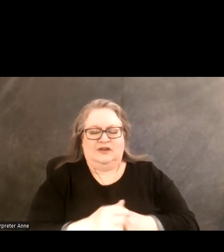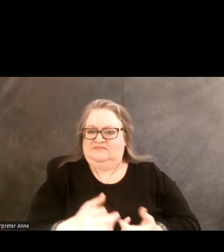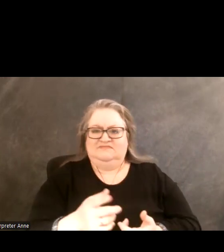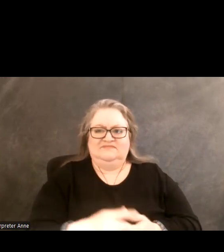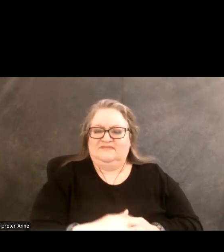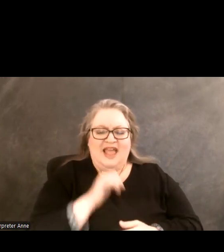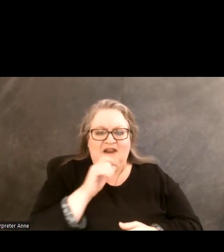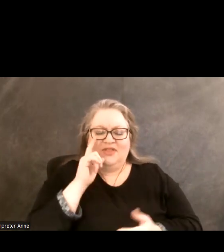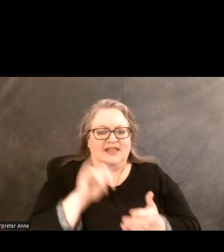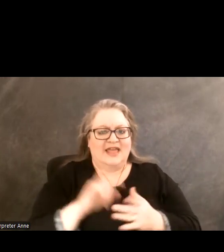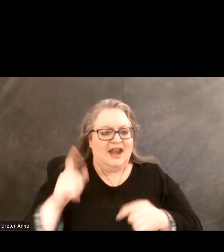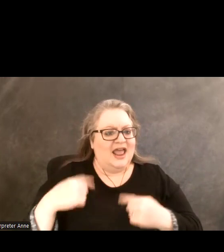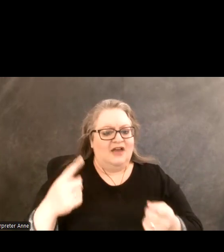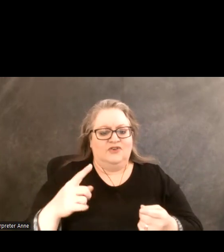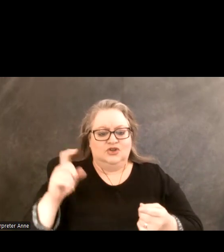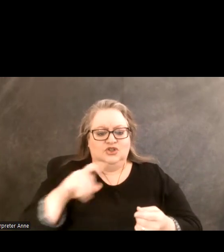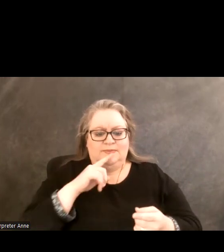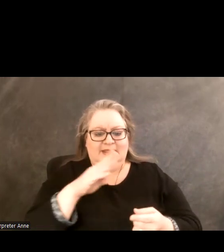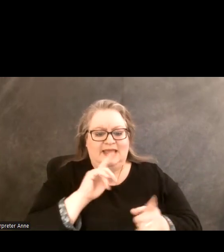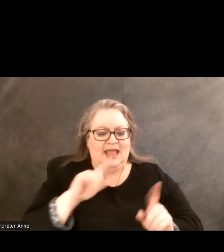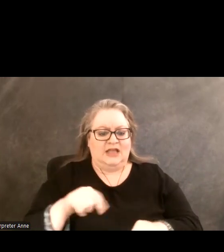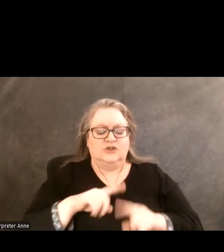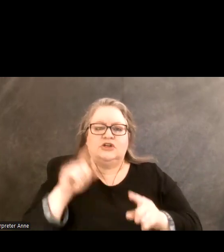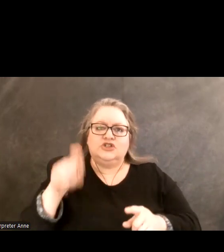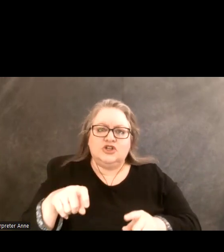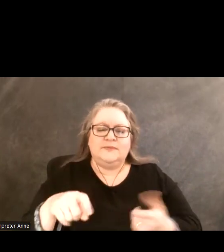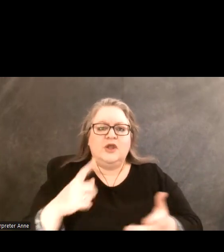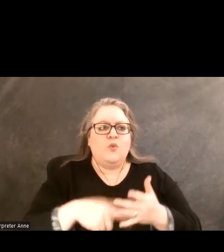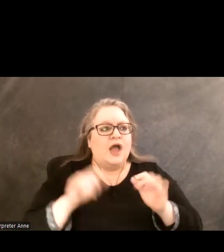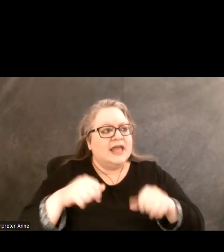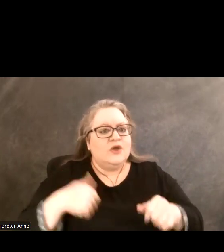answer. It should always be: What can we do? What can we sit